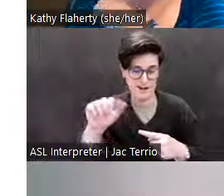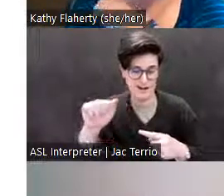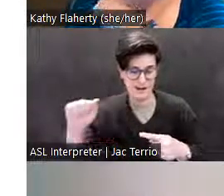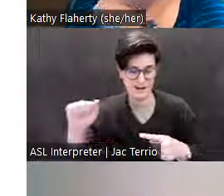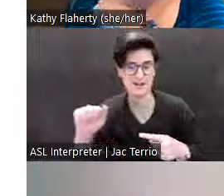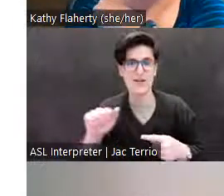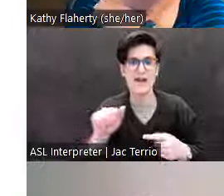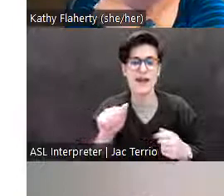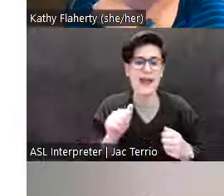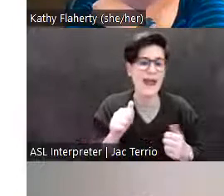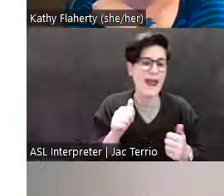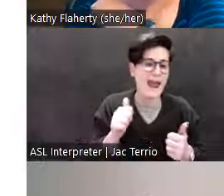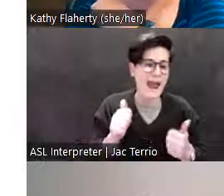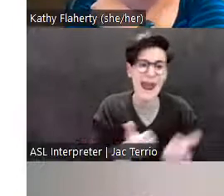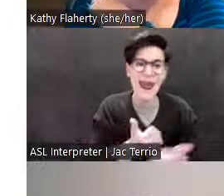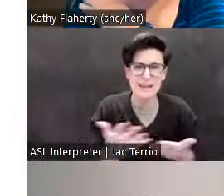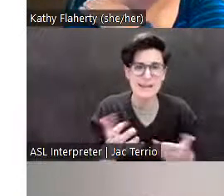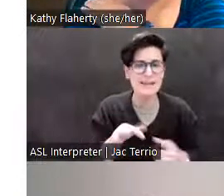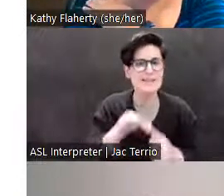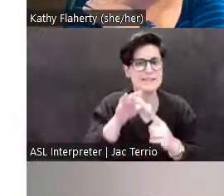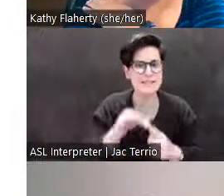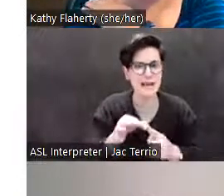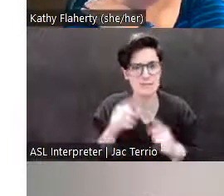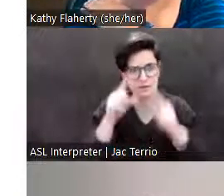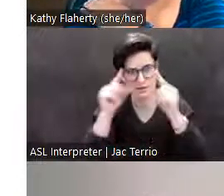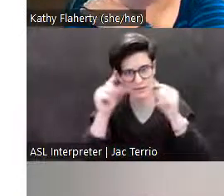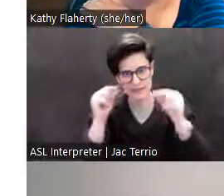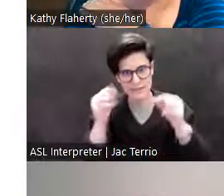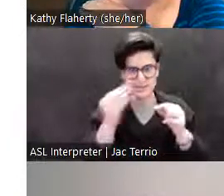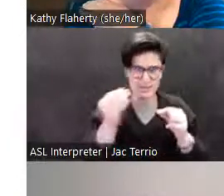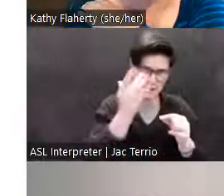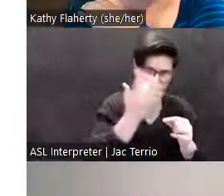contact lenses does not get taken into account. 15:24:22 When you're considering whether a